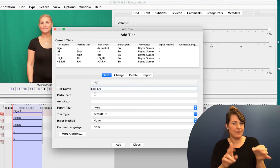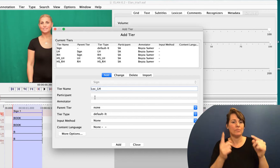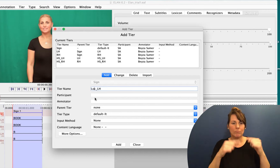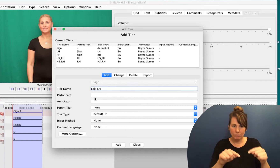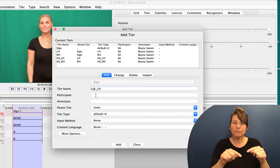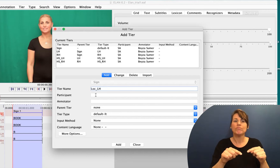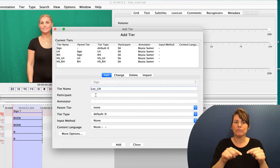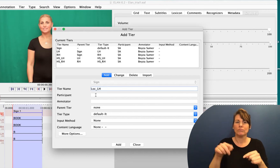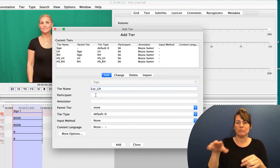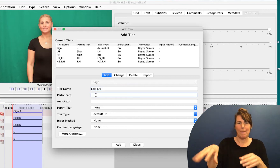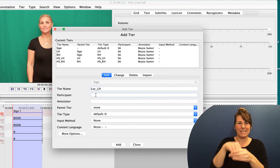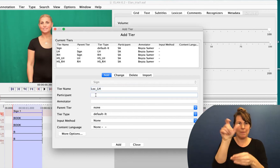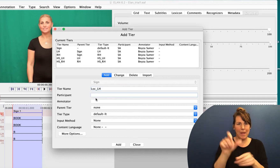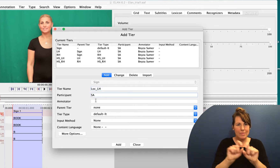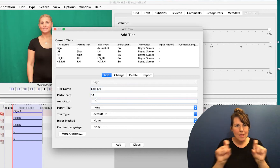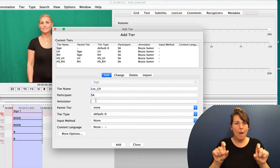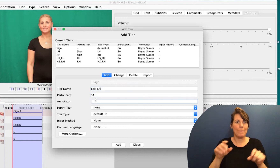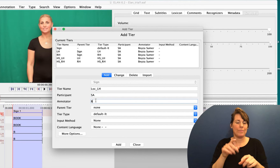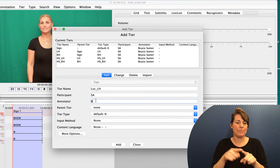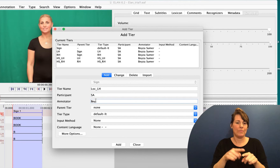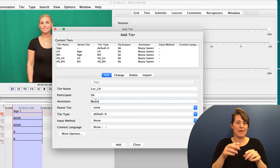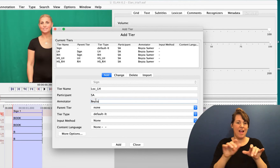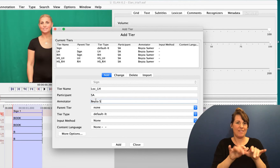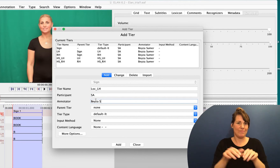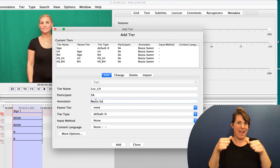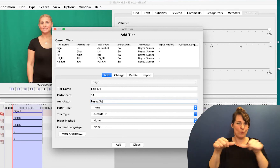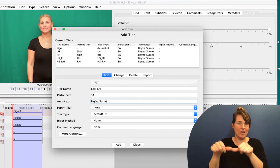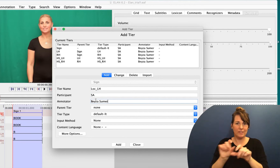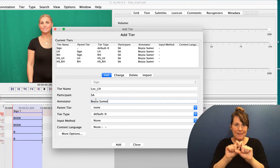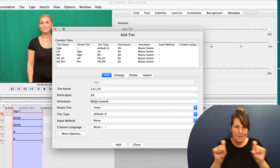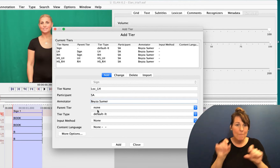And then initials of the participant and name of the annotator